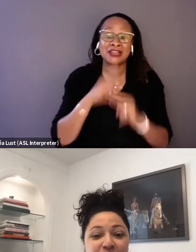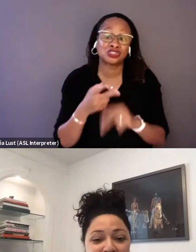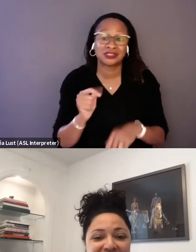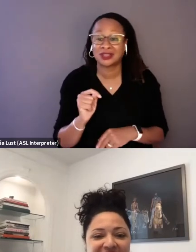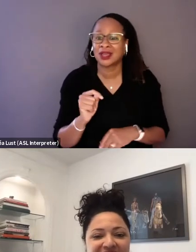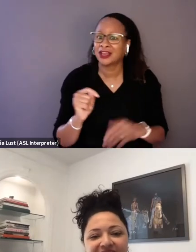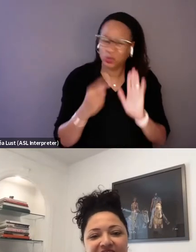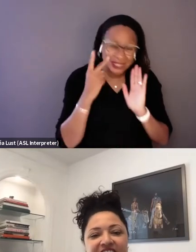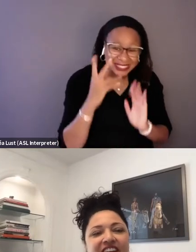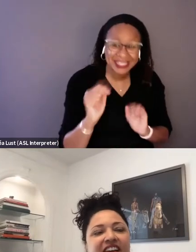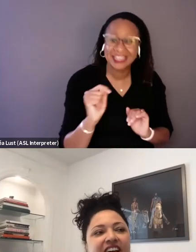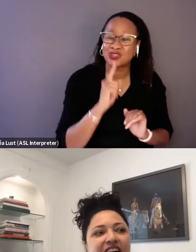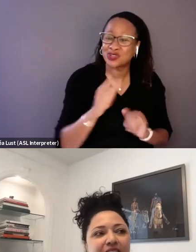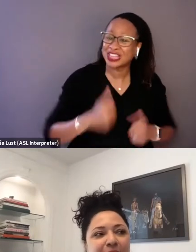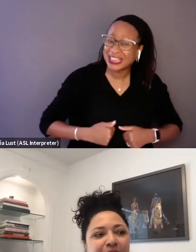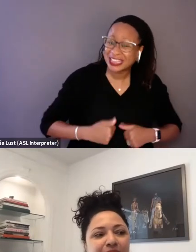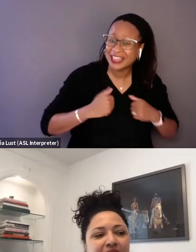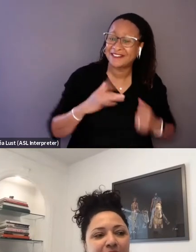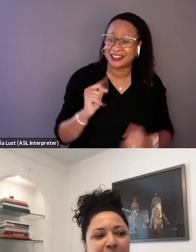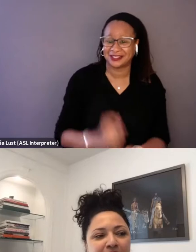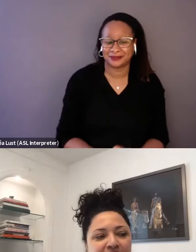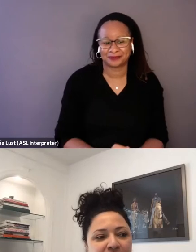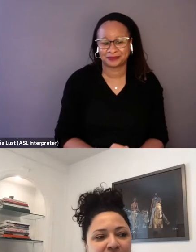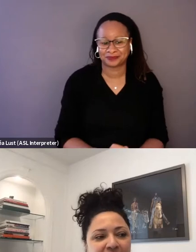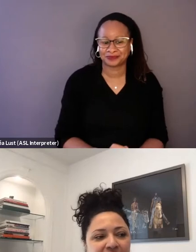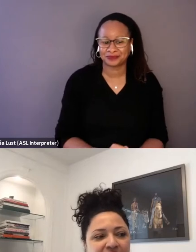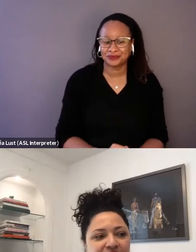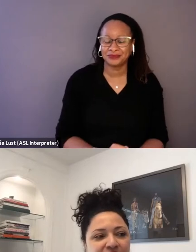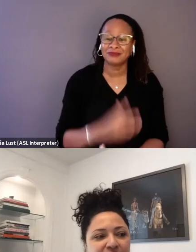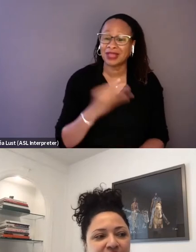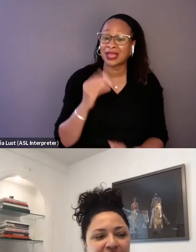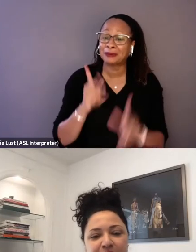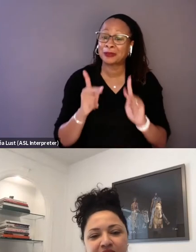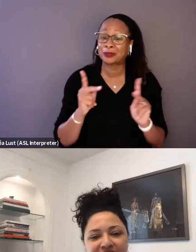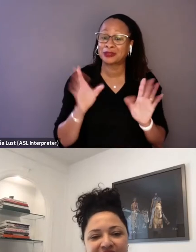you really get to live it and people, you know kind of in search of finding themselves.